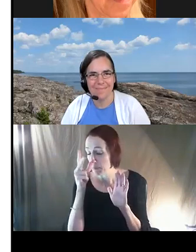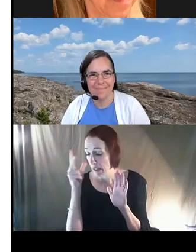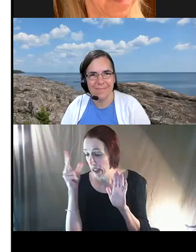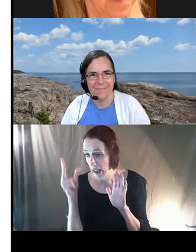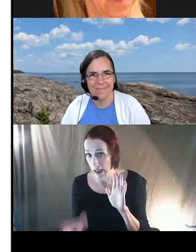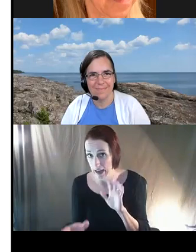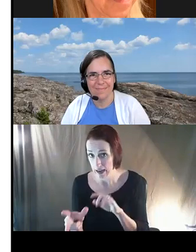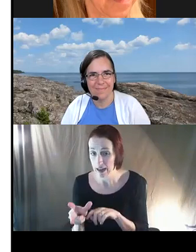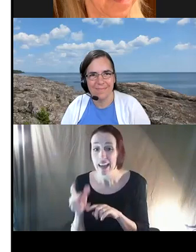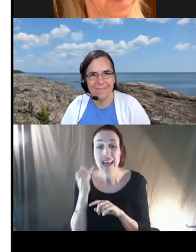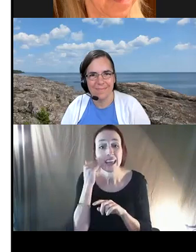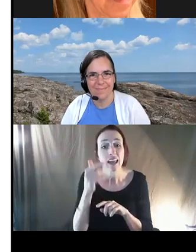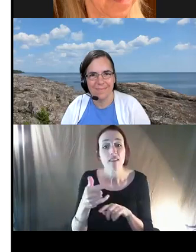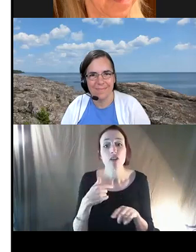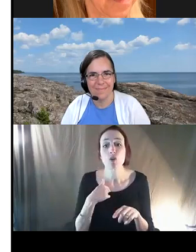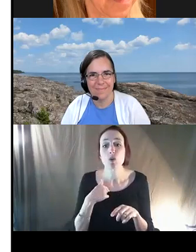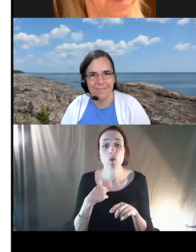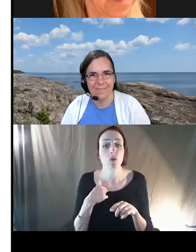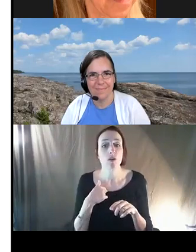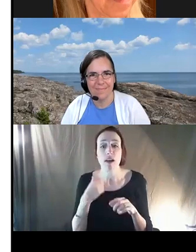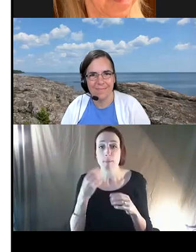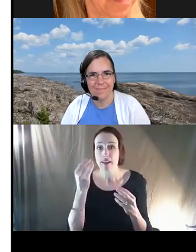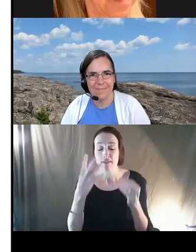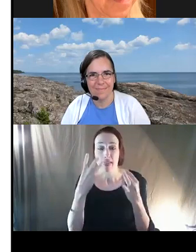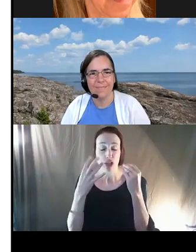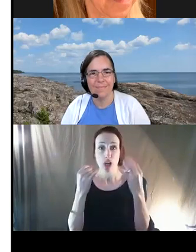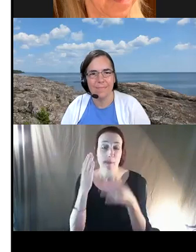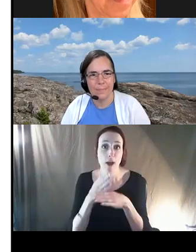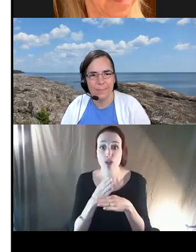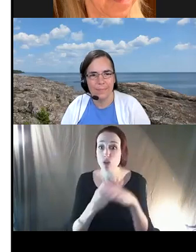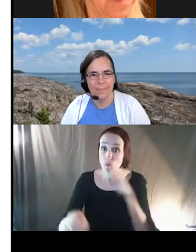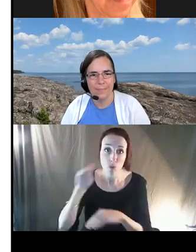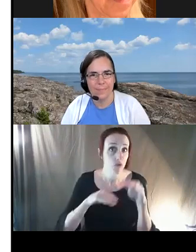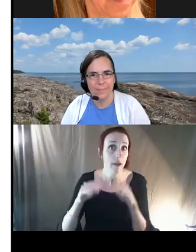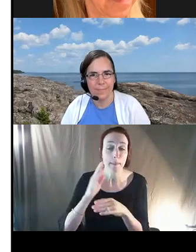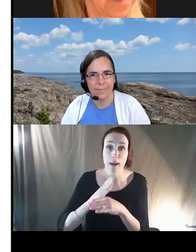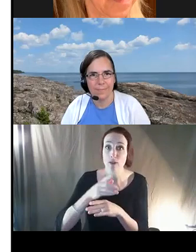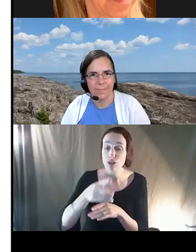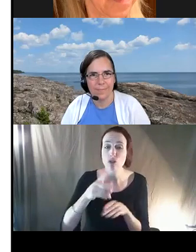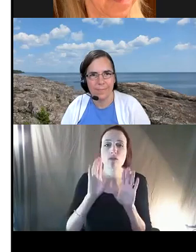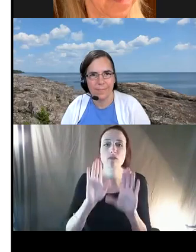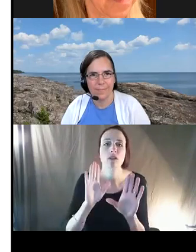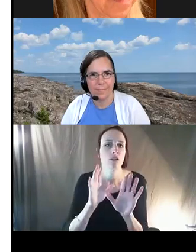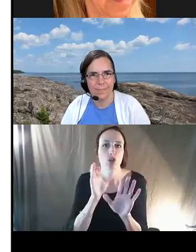sensitivity to movement or flashing because it does both. It's Lingscars.com.